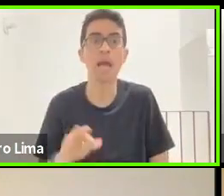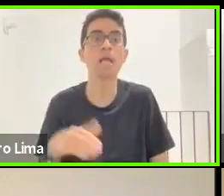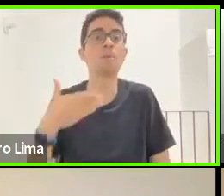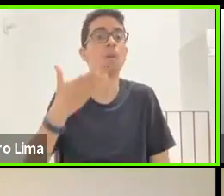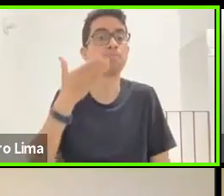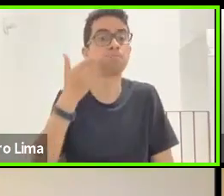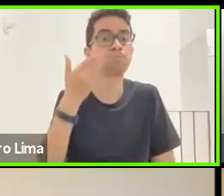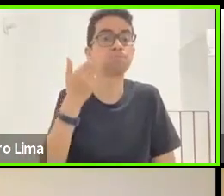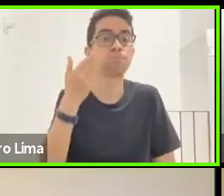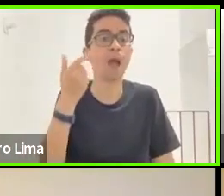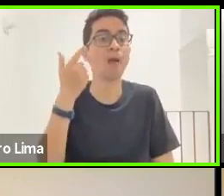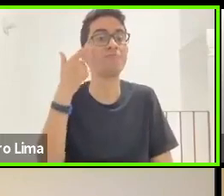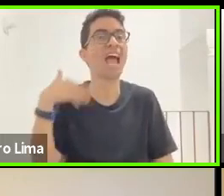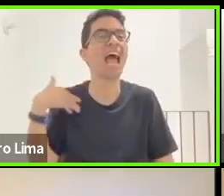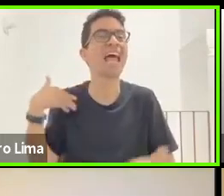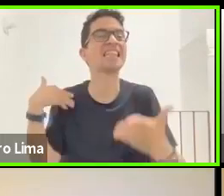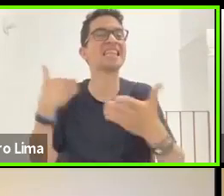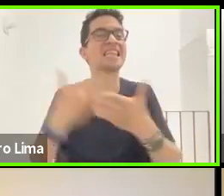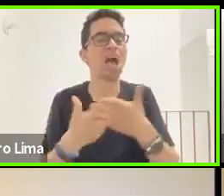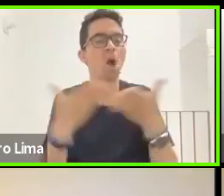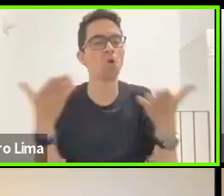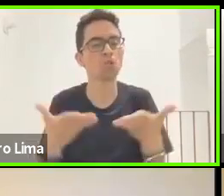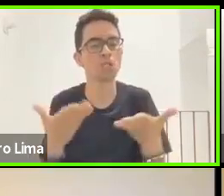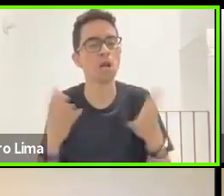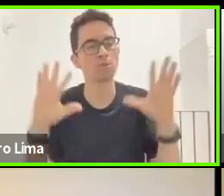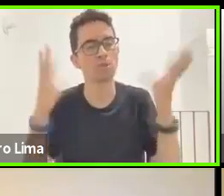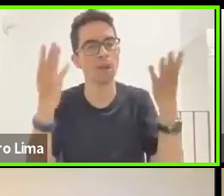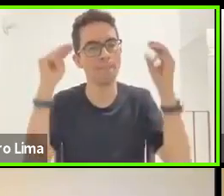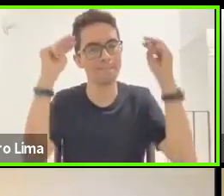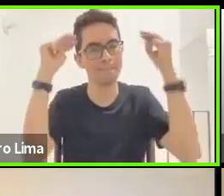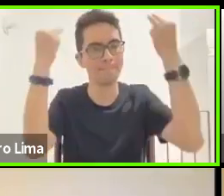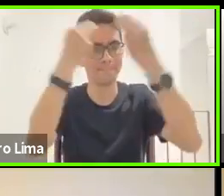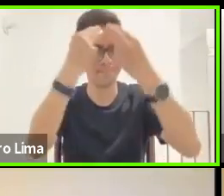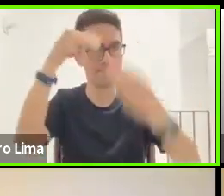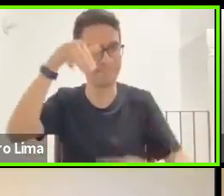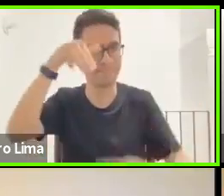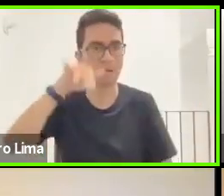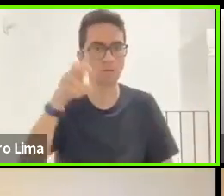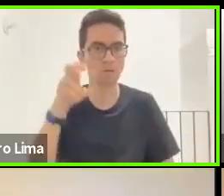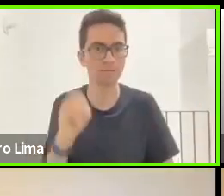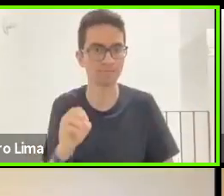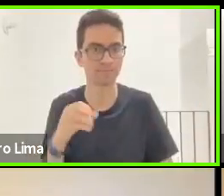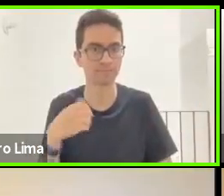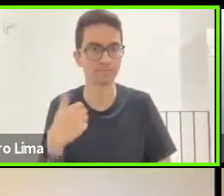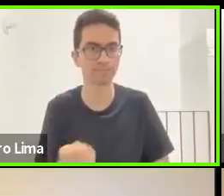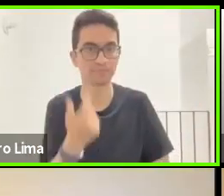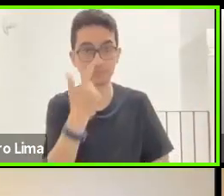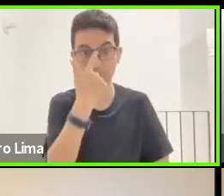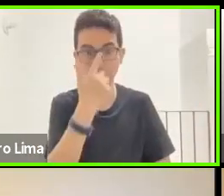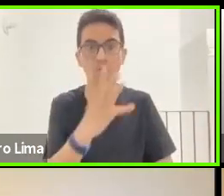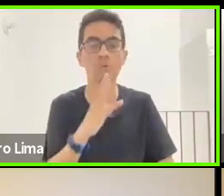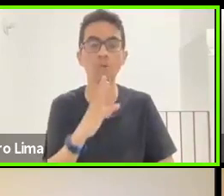But in the United States and in the United States and this is mainly what I. I can speak to it can speak to, in the United States. after after our side